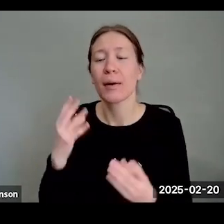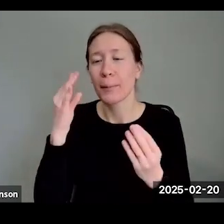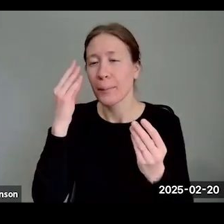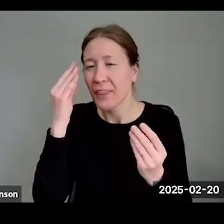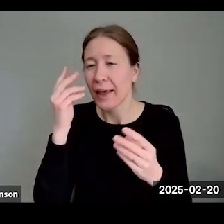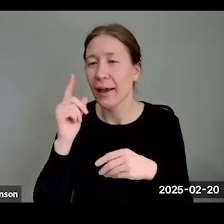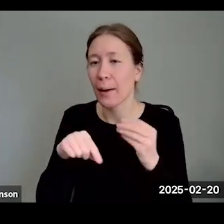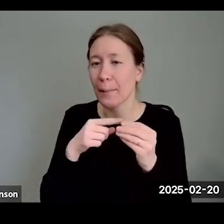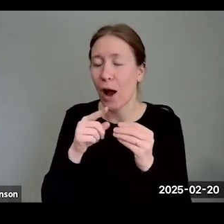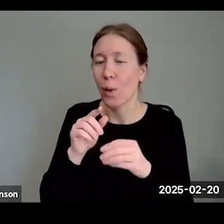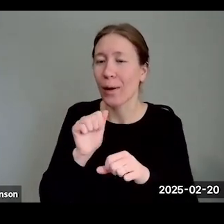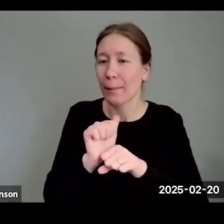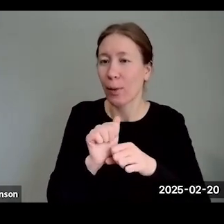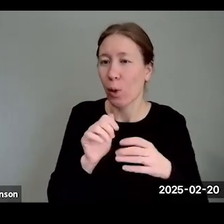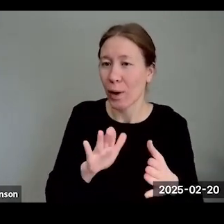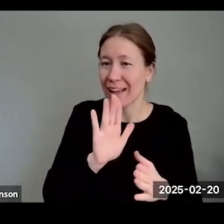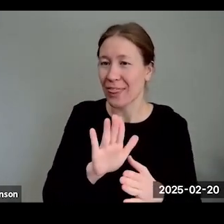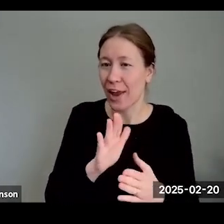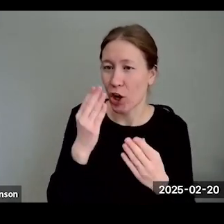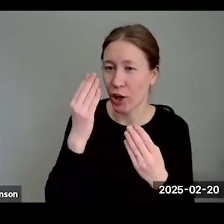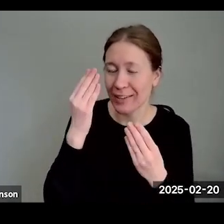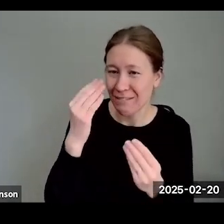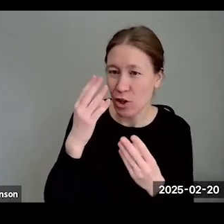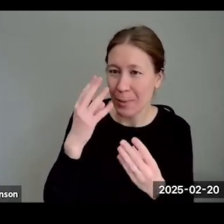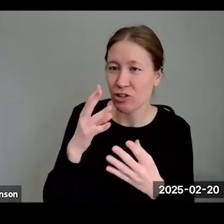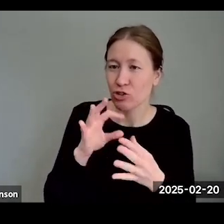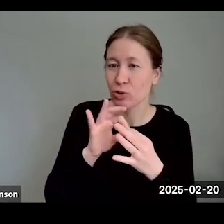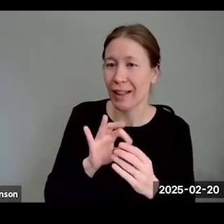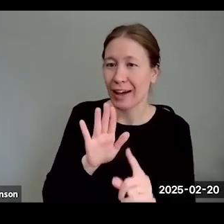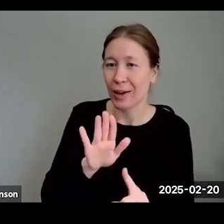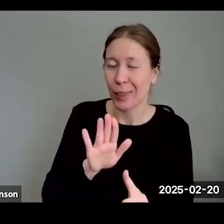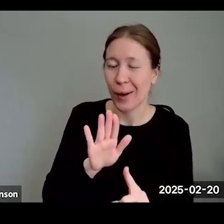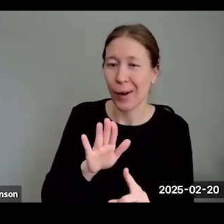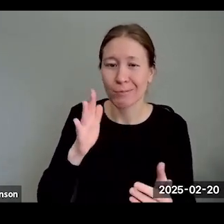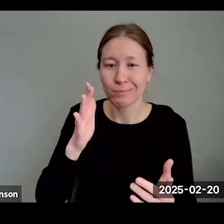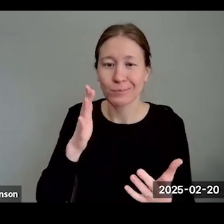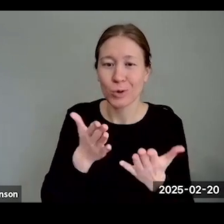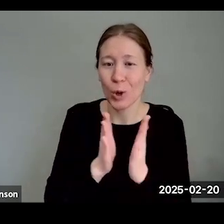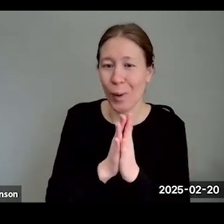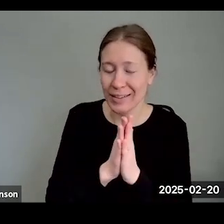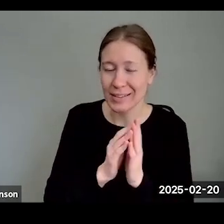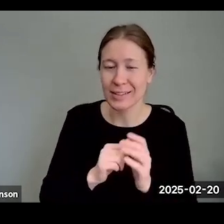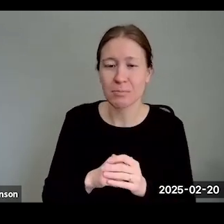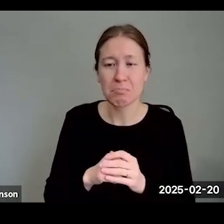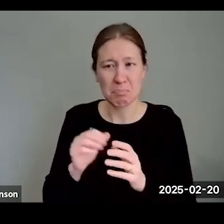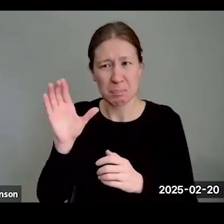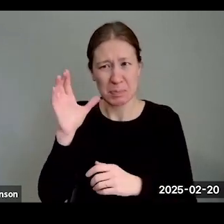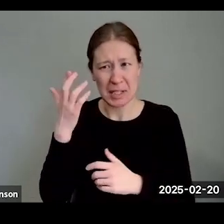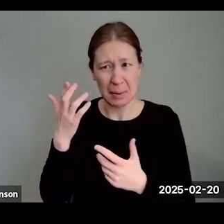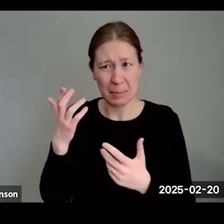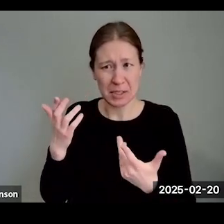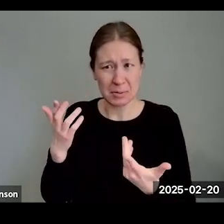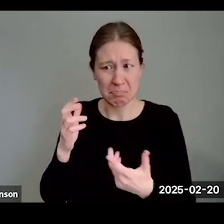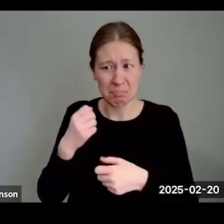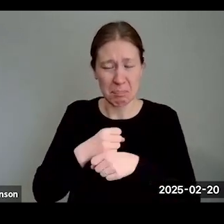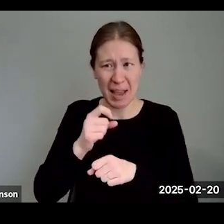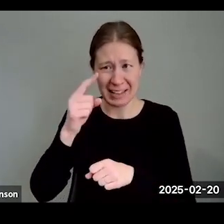about their condition and how it could be impacting them. Does the request seem like it makes sense or is it reasonable?